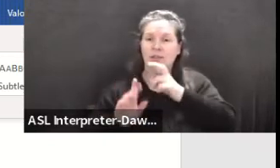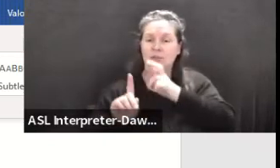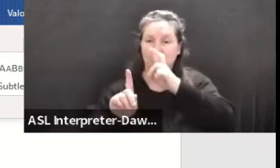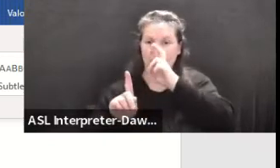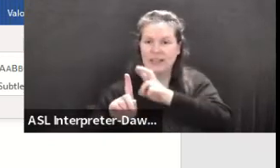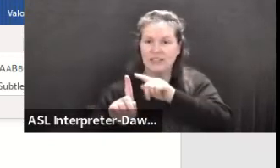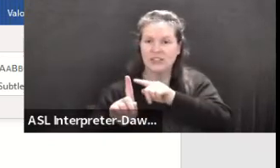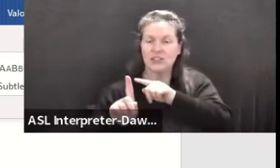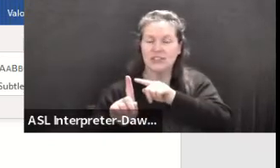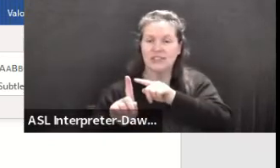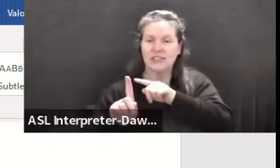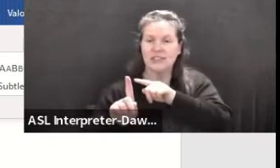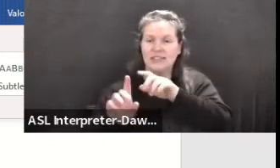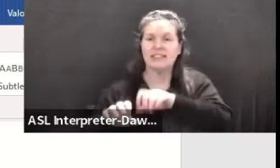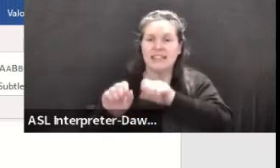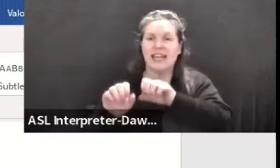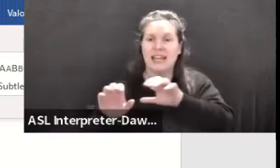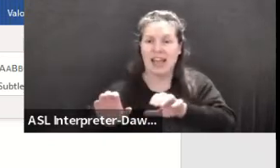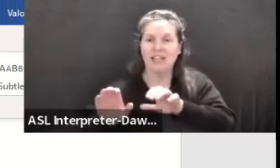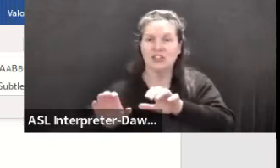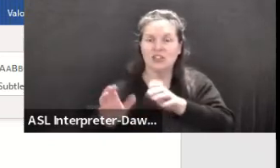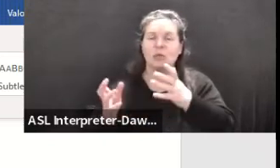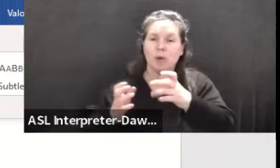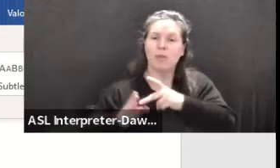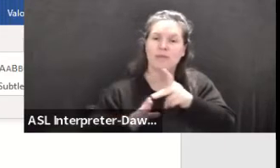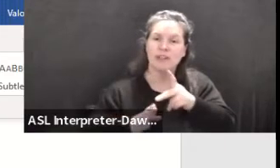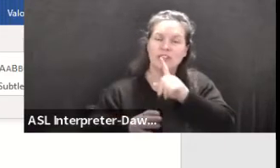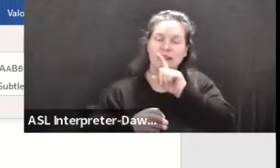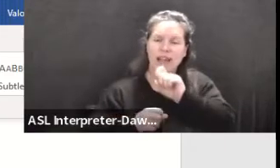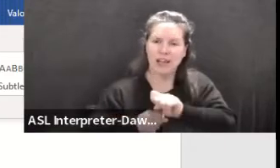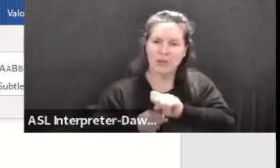and take action, we want professionals to actually use what they're learning,